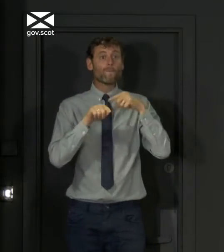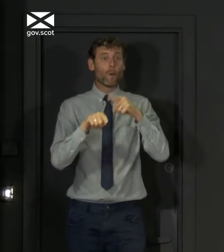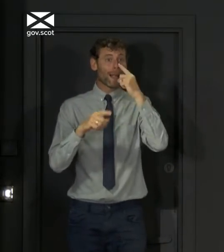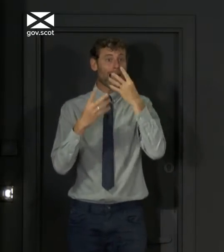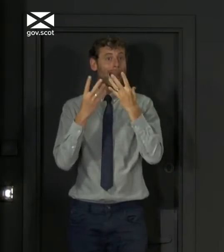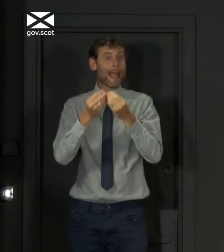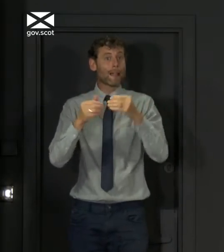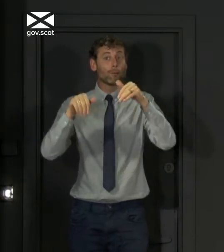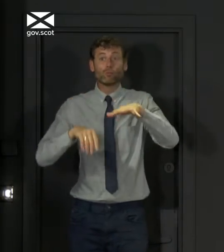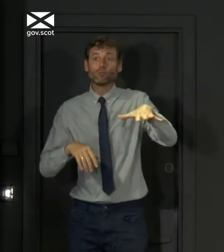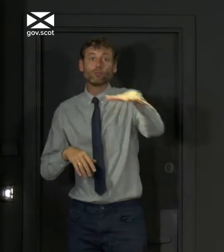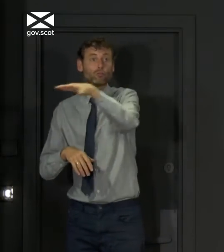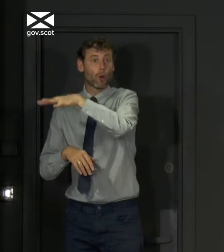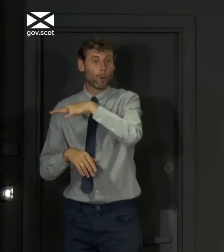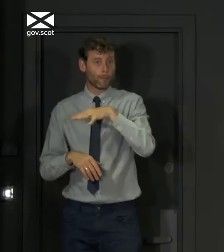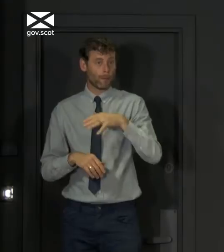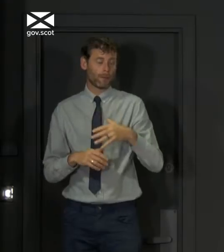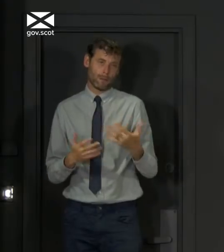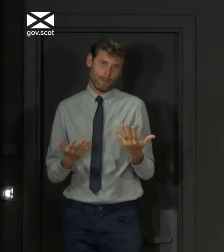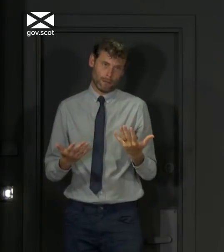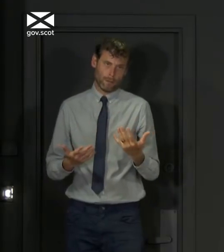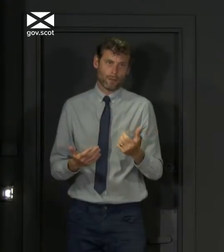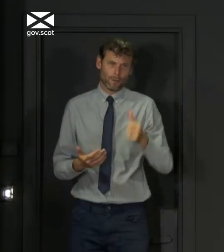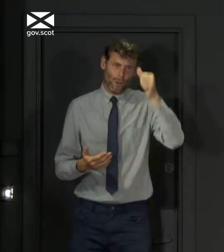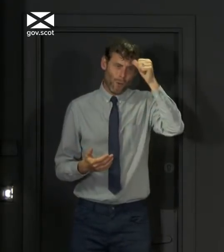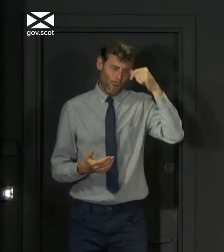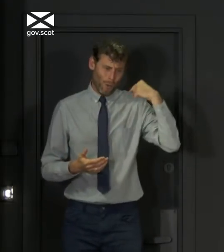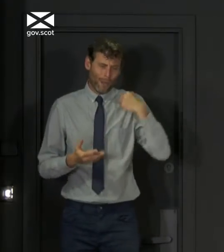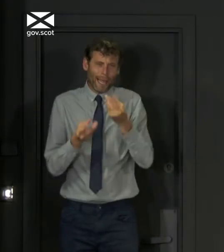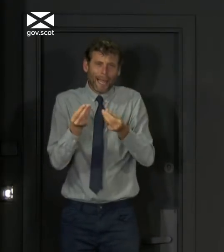has been and continues to be tough for our economy overall, but within that the retail